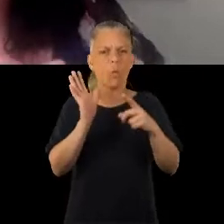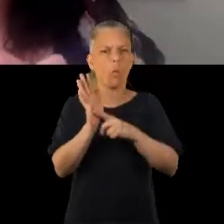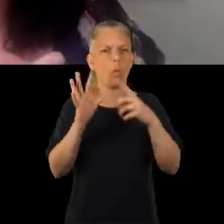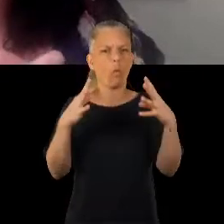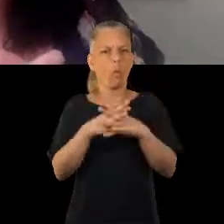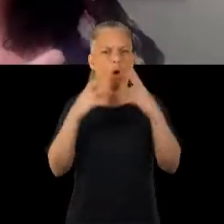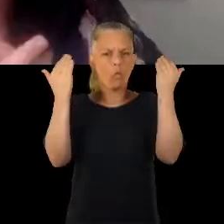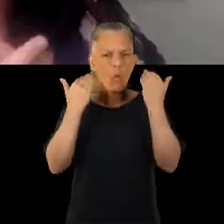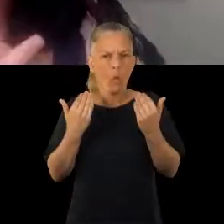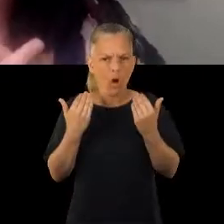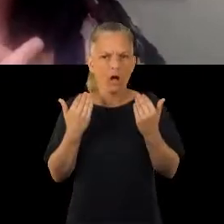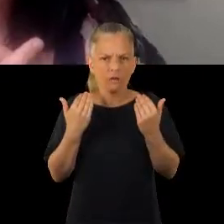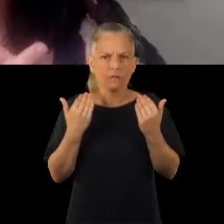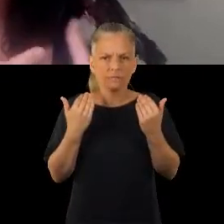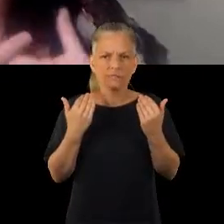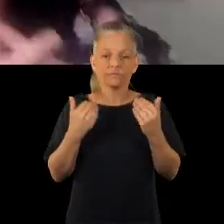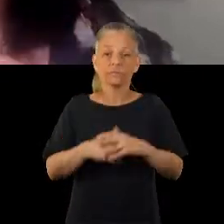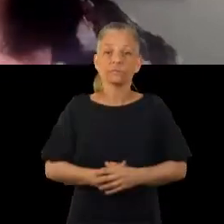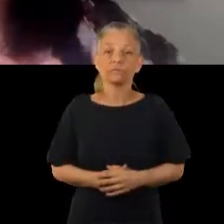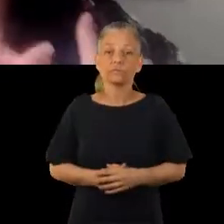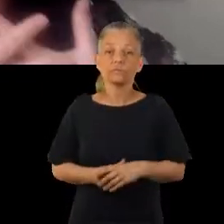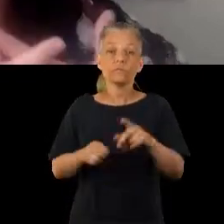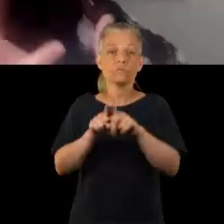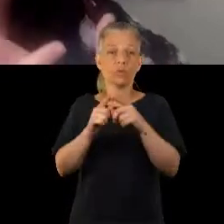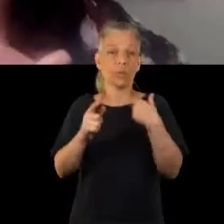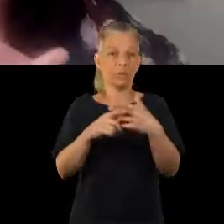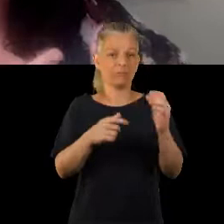you need to do something to protect yourself. So there’s a lot around, like don’t just expect